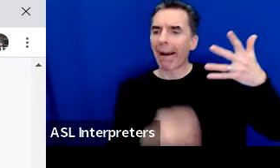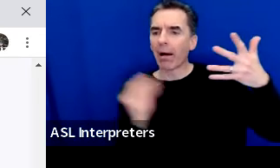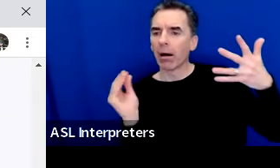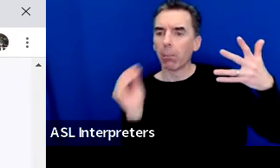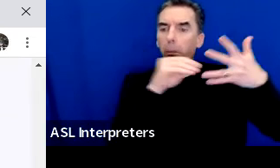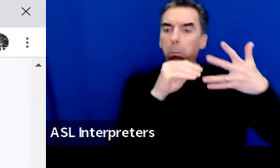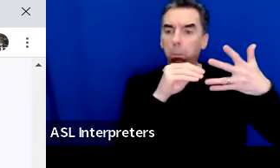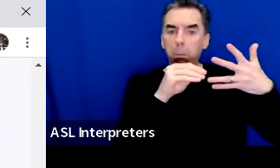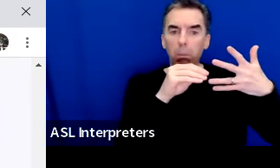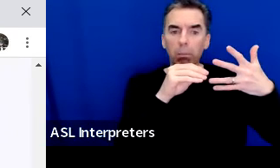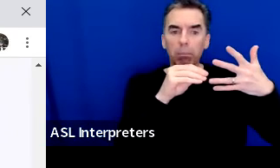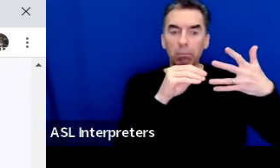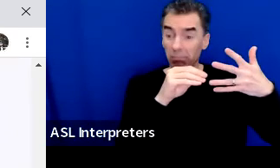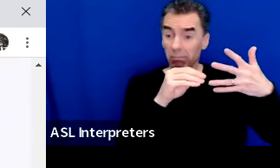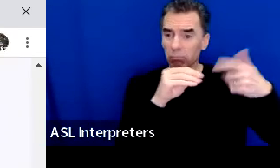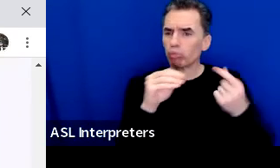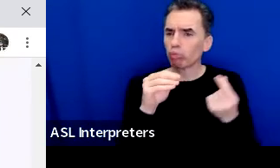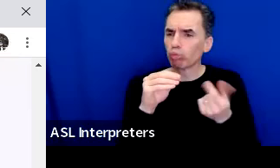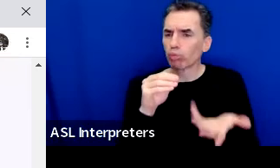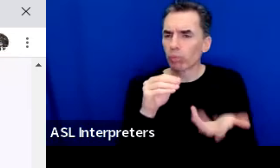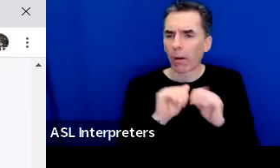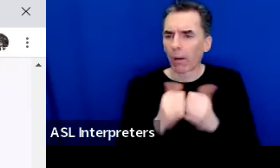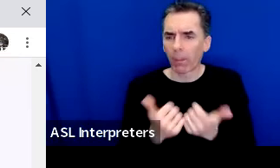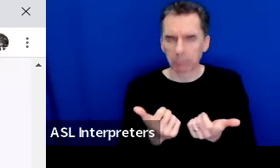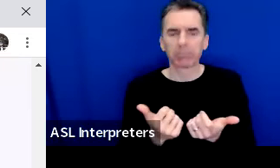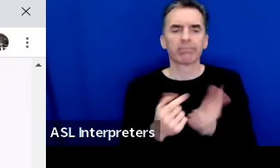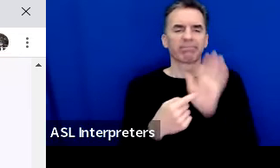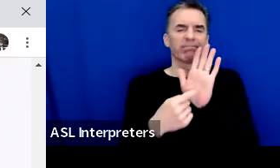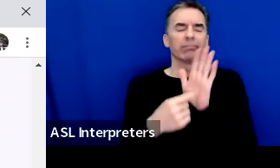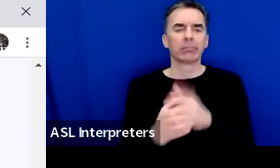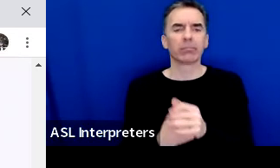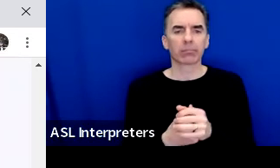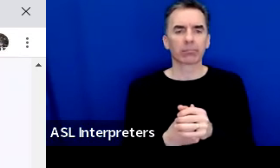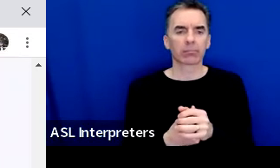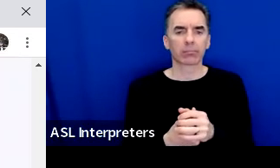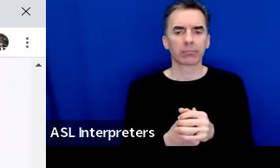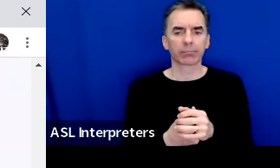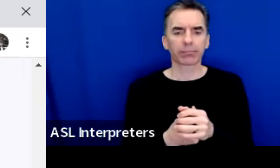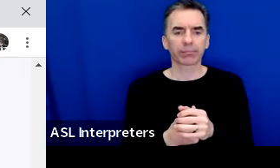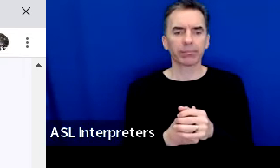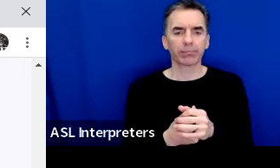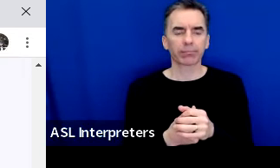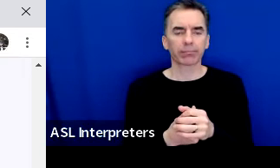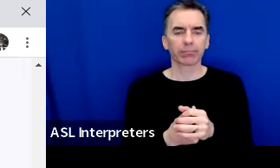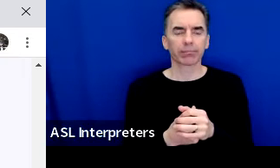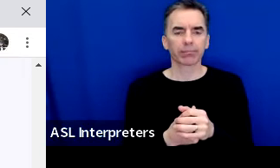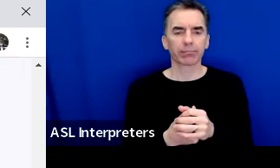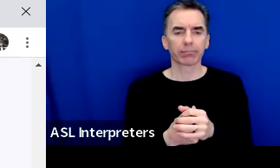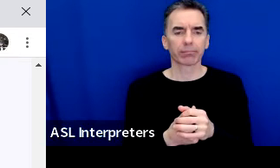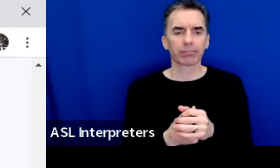on linear regression that may be, I don't know. How about correlation?